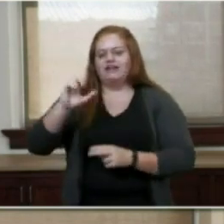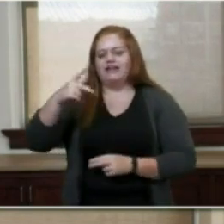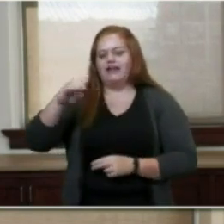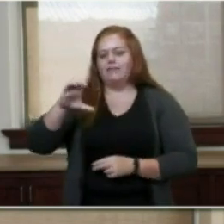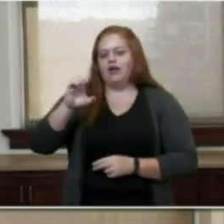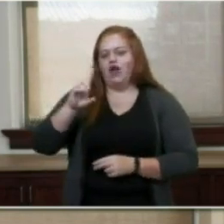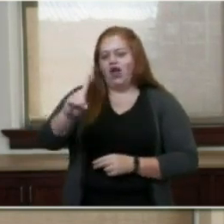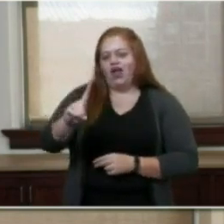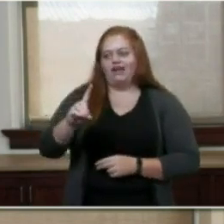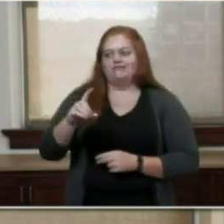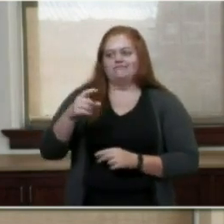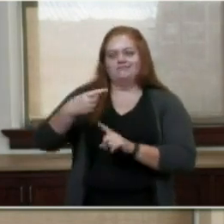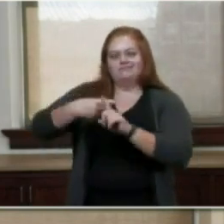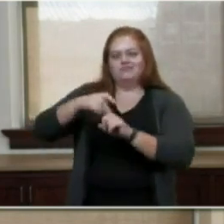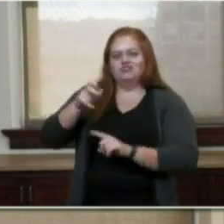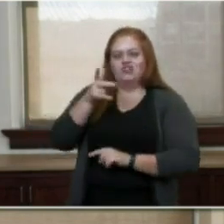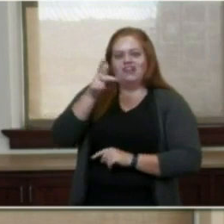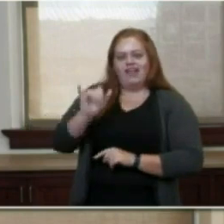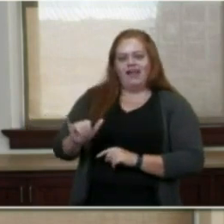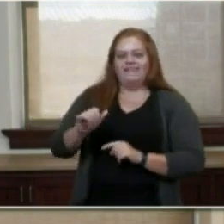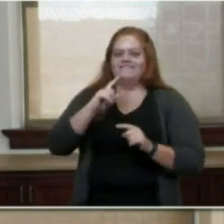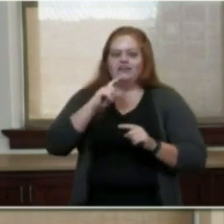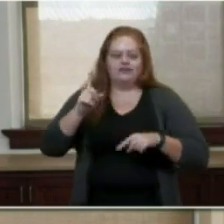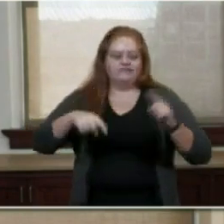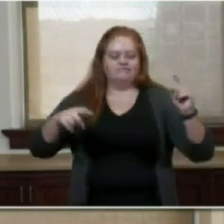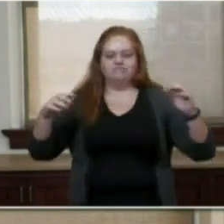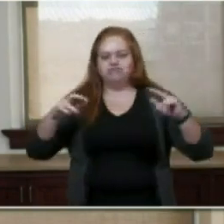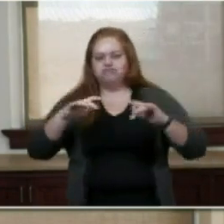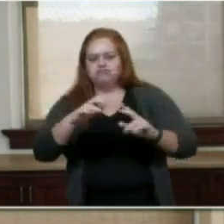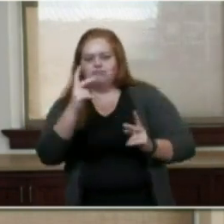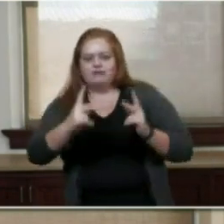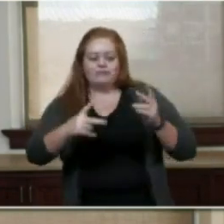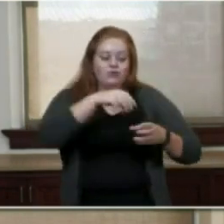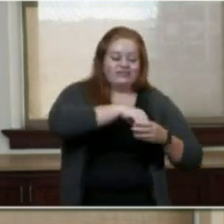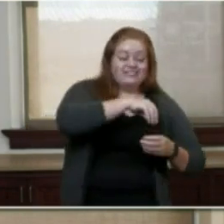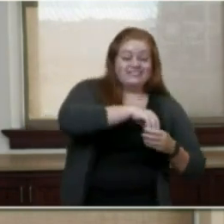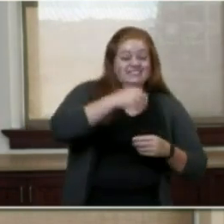large and crowded indoor and outdoor events. Here are some facts about that